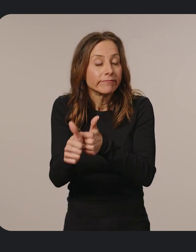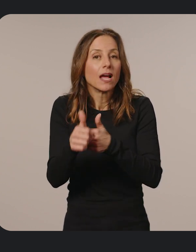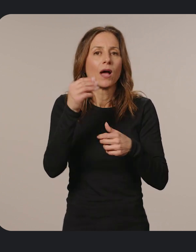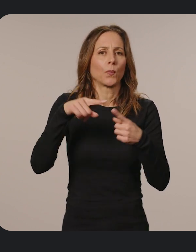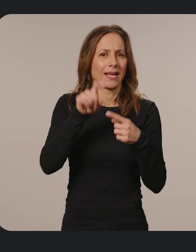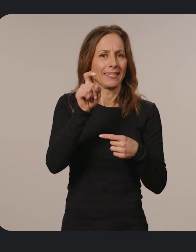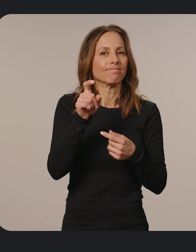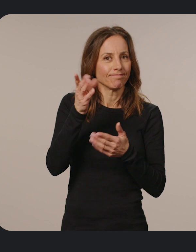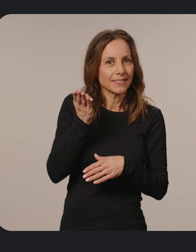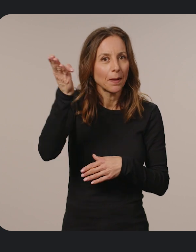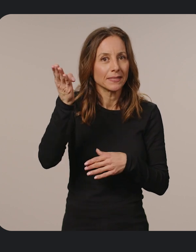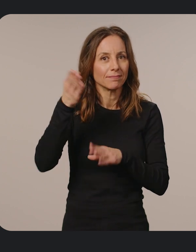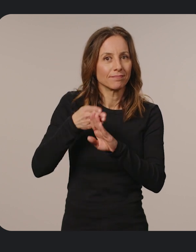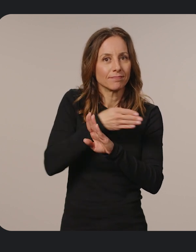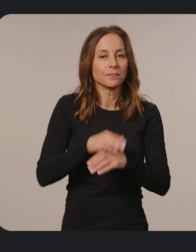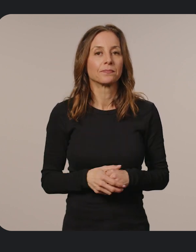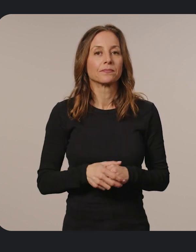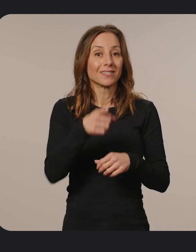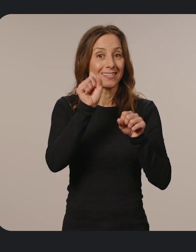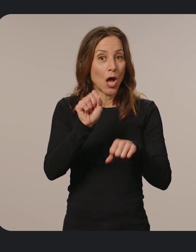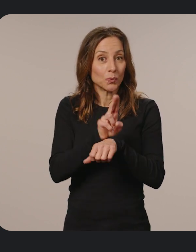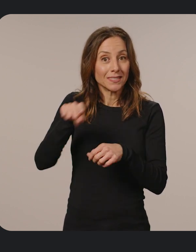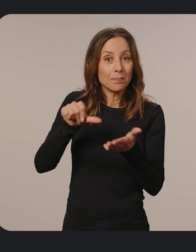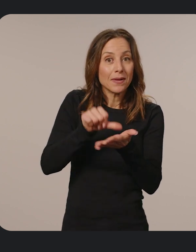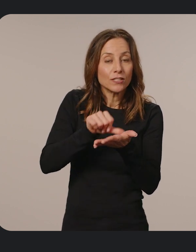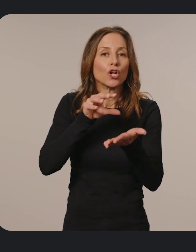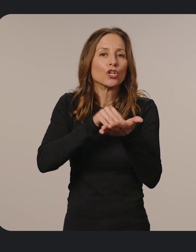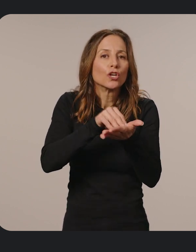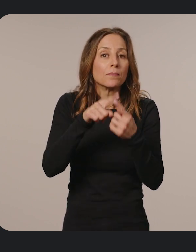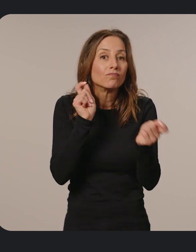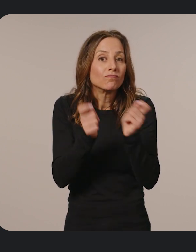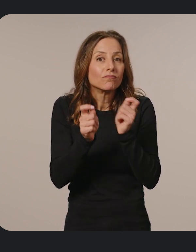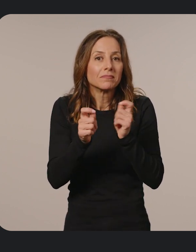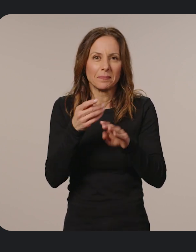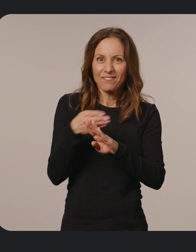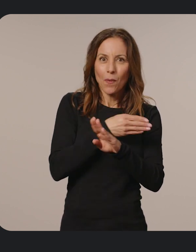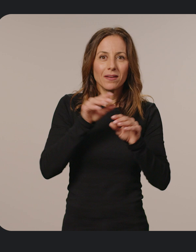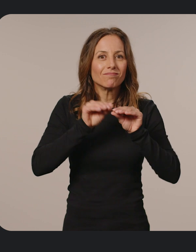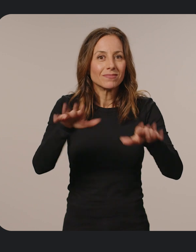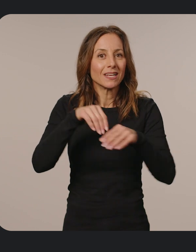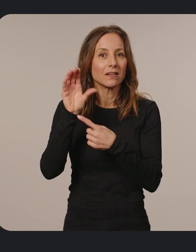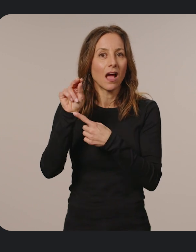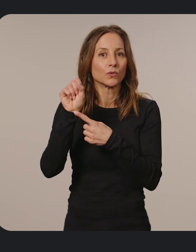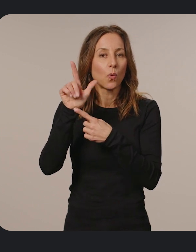of not complying or when you need to submit by. You can use this page to learn about changes even before they